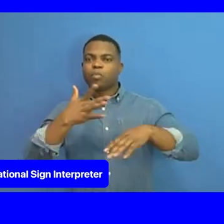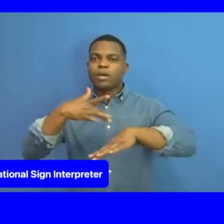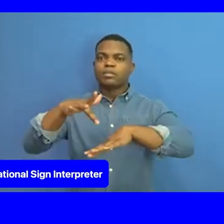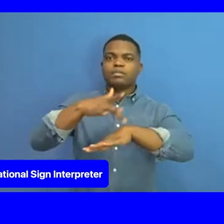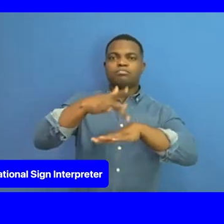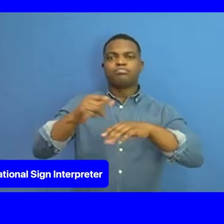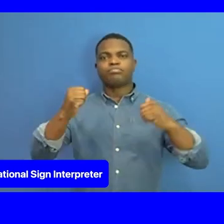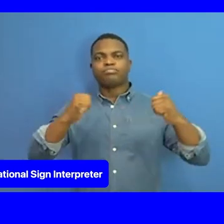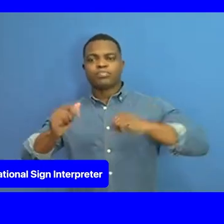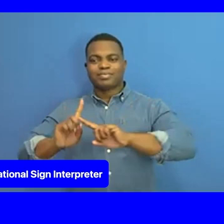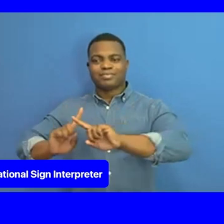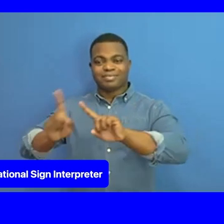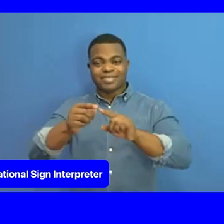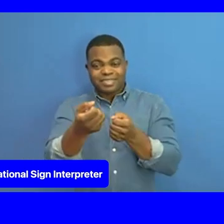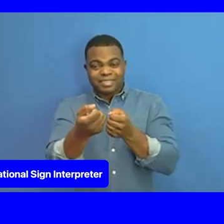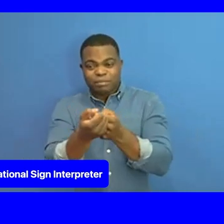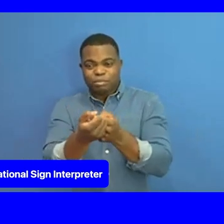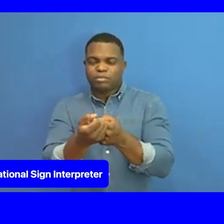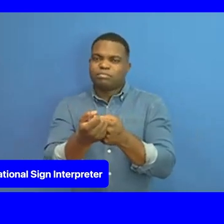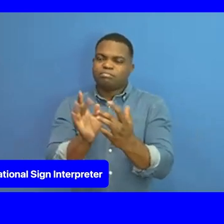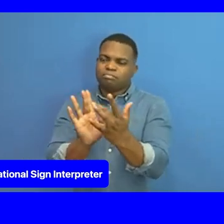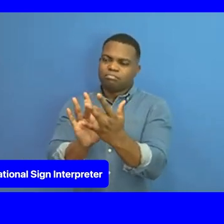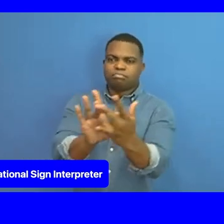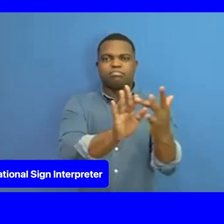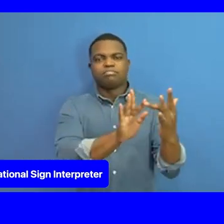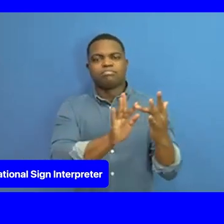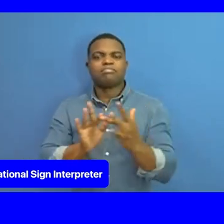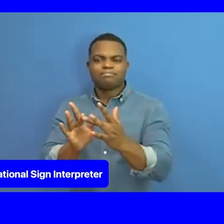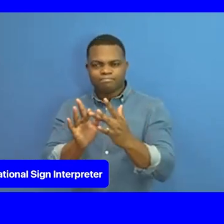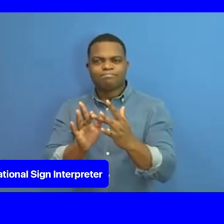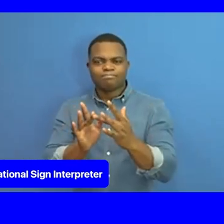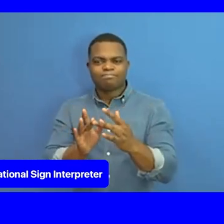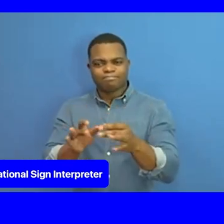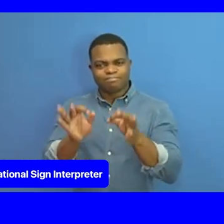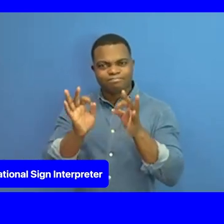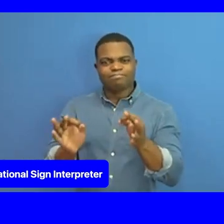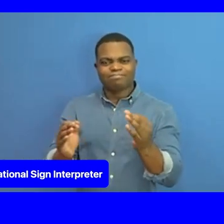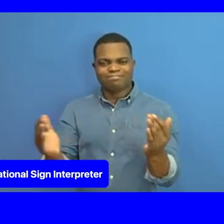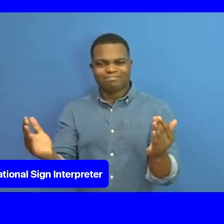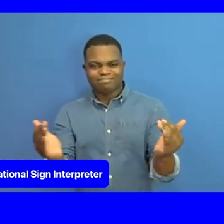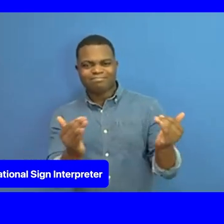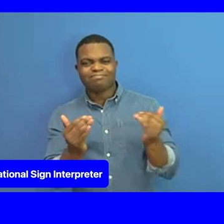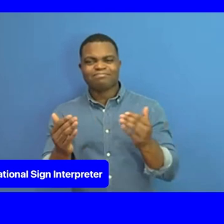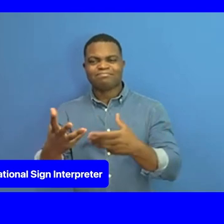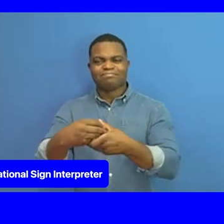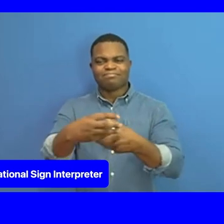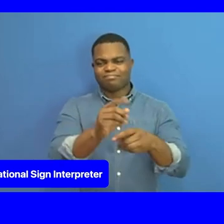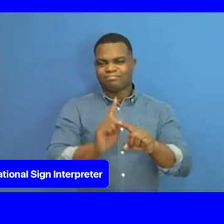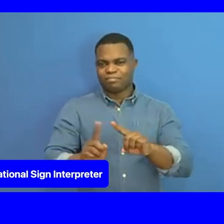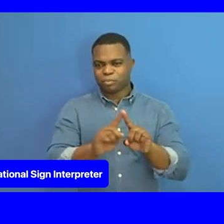And this brings me to my first message. The work of Perform Europe underlines the strength,